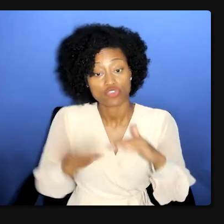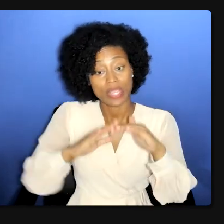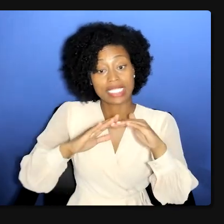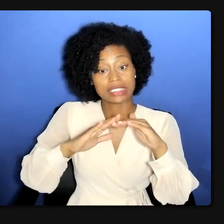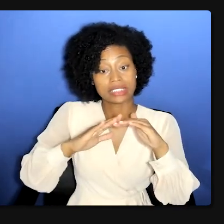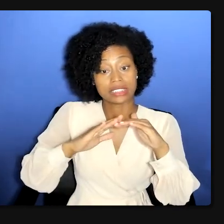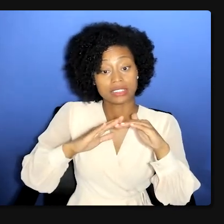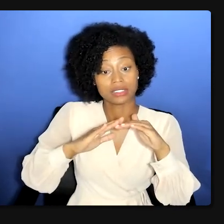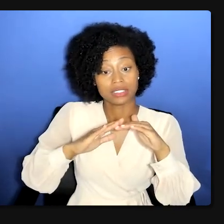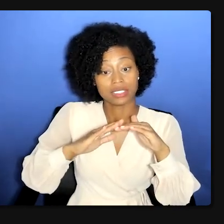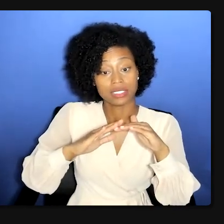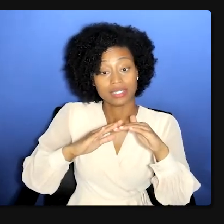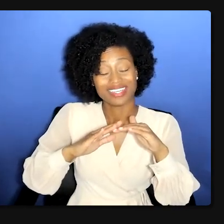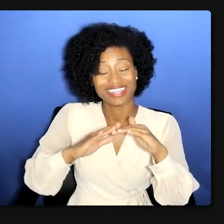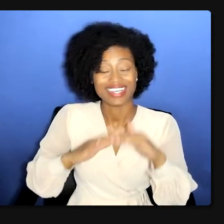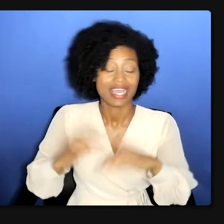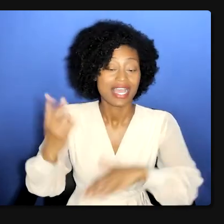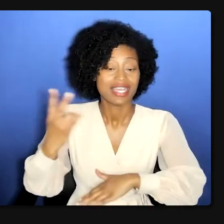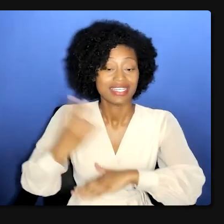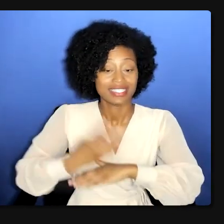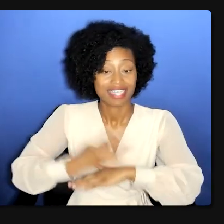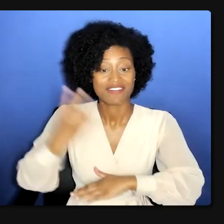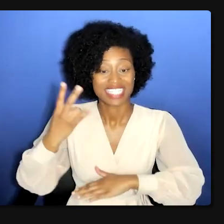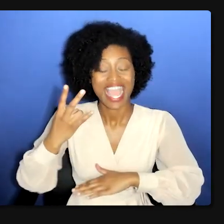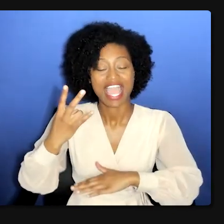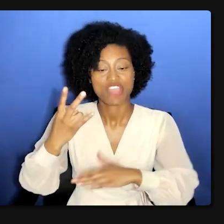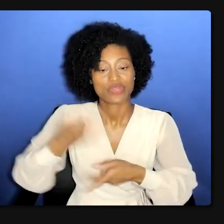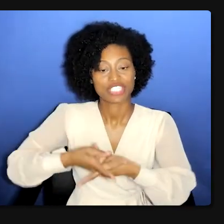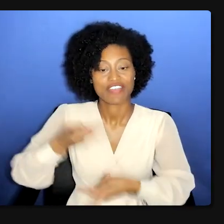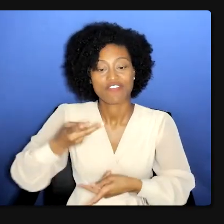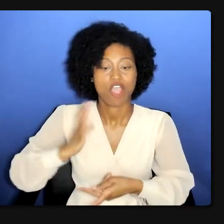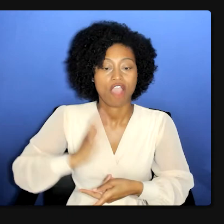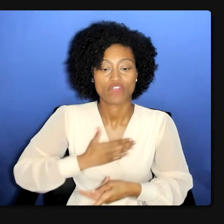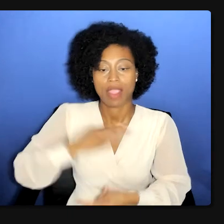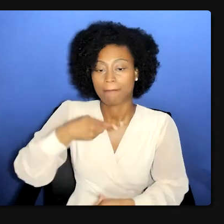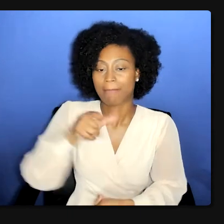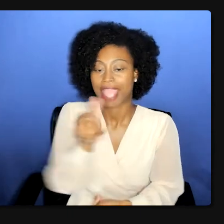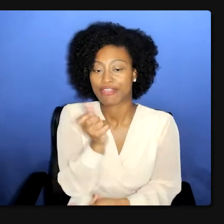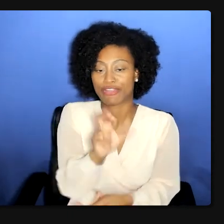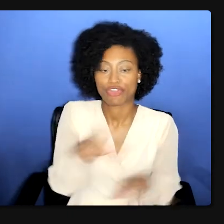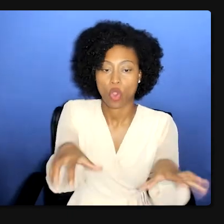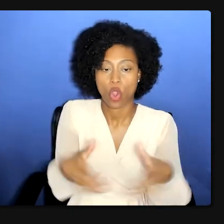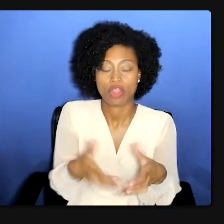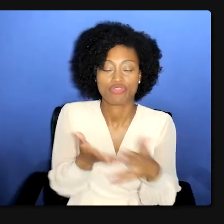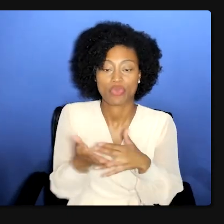to increase day seven retention of our payer cohort through this test.